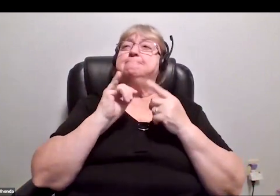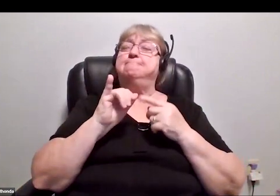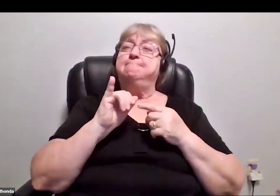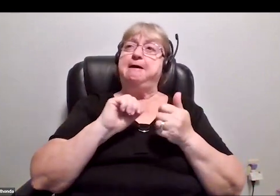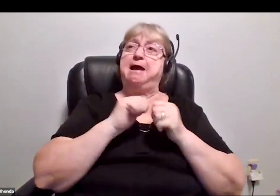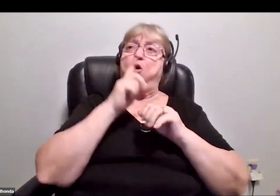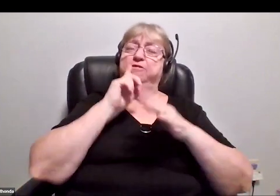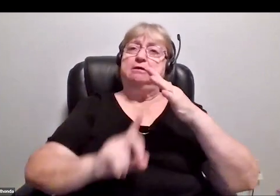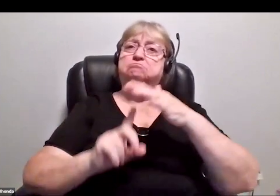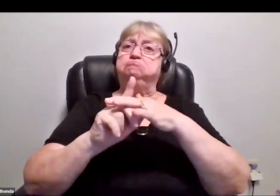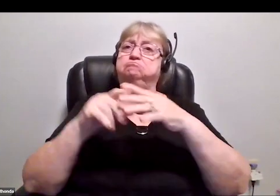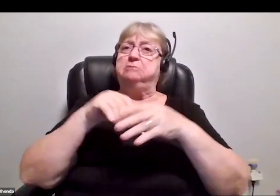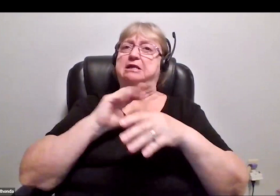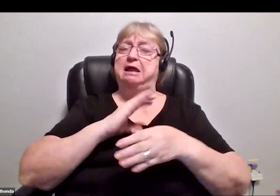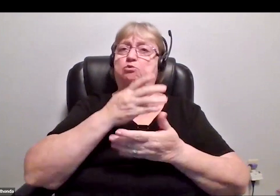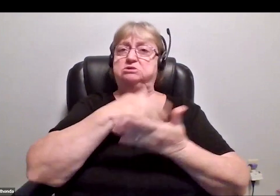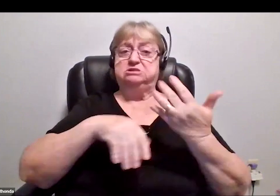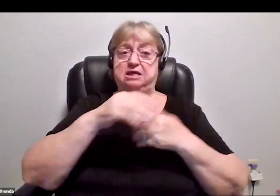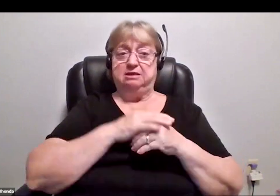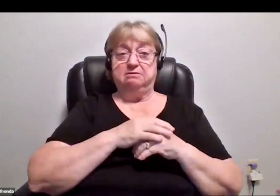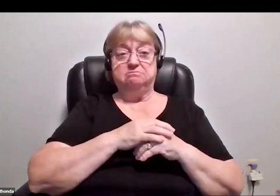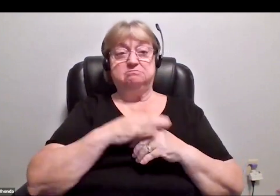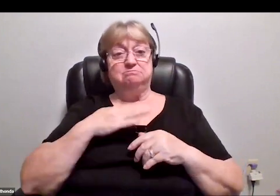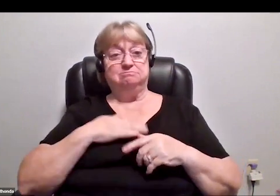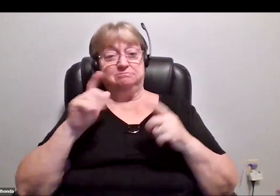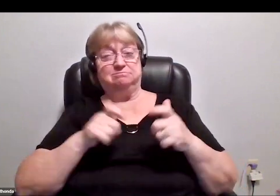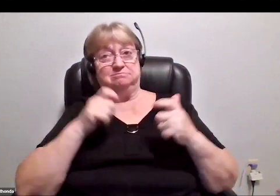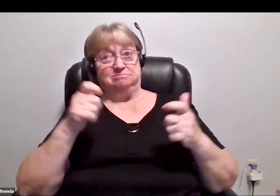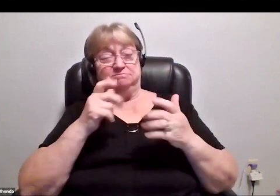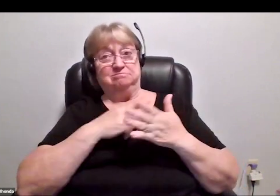as in our society. My larger project, and Against Technoableism,